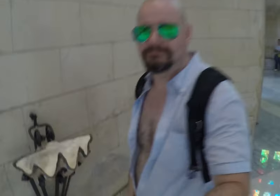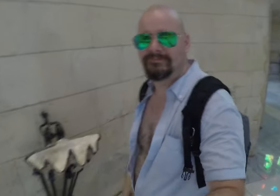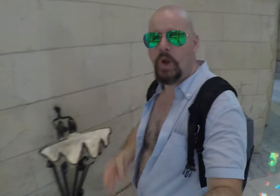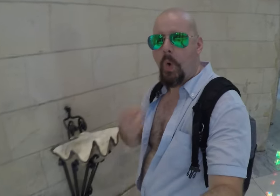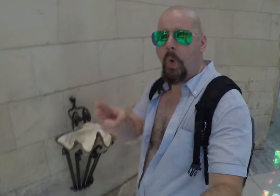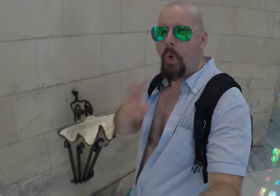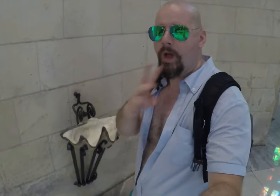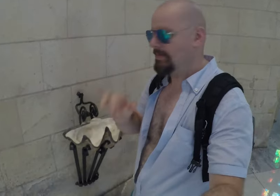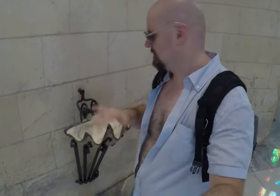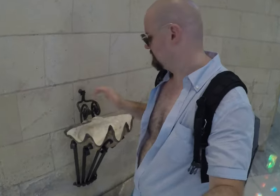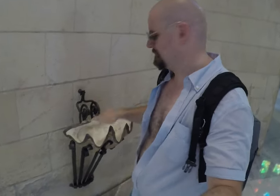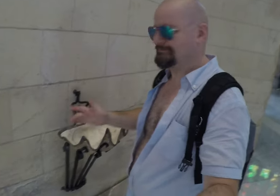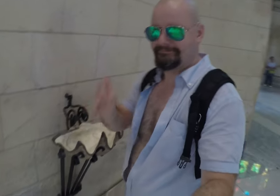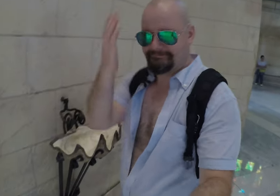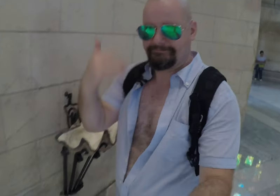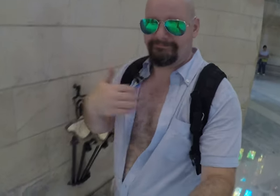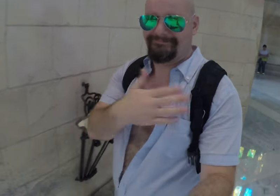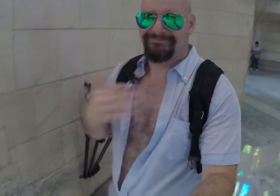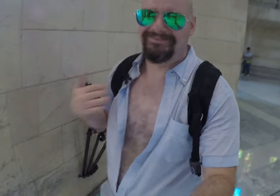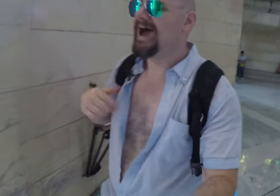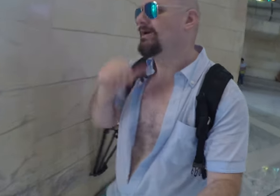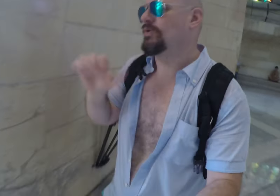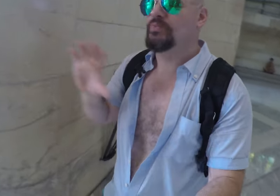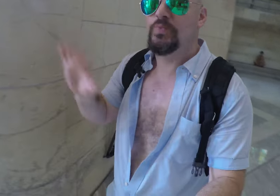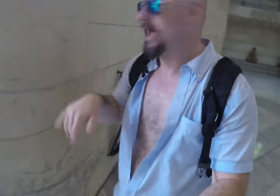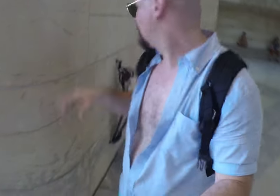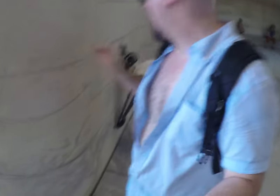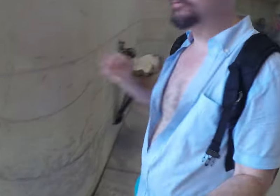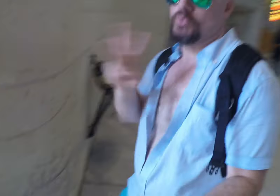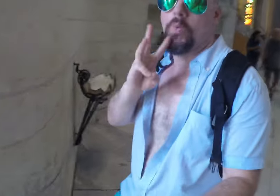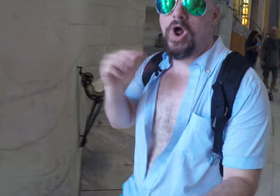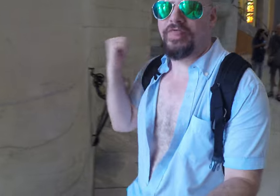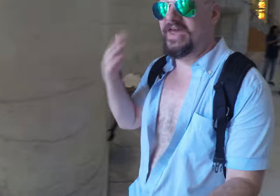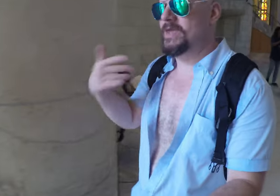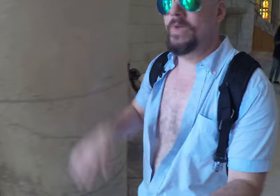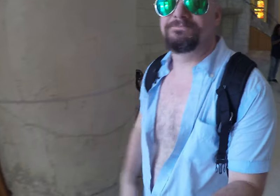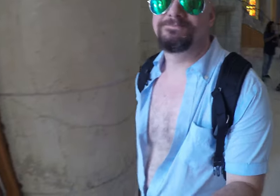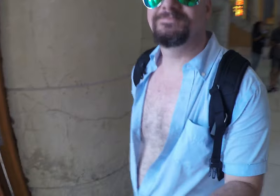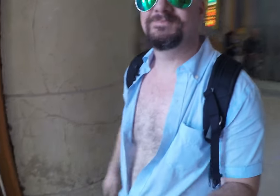That's holy water to do the grace. I'm not gonna do that and there's no water anyway.